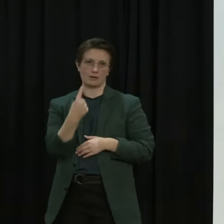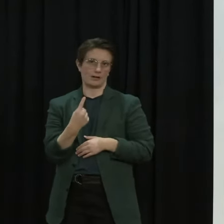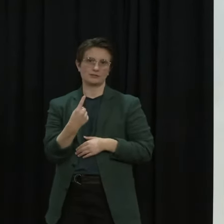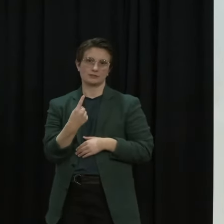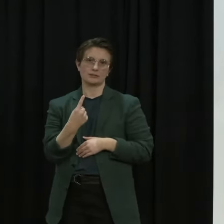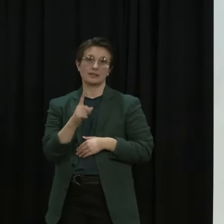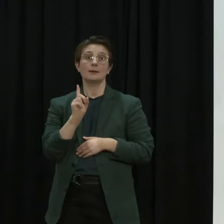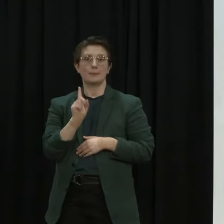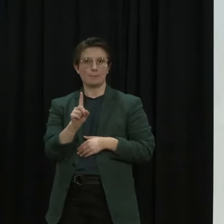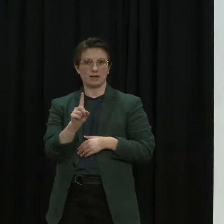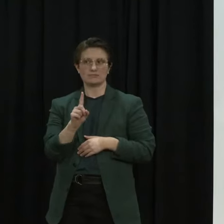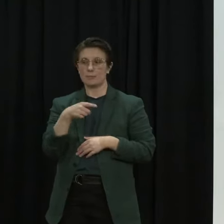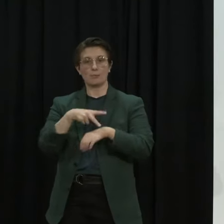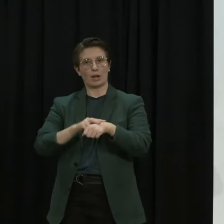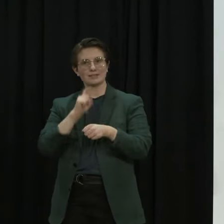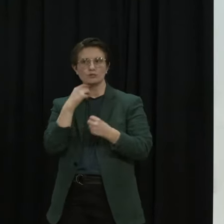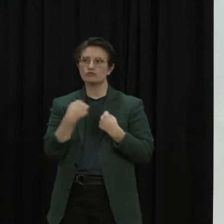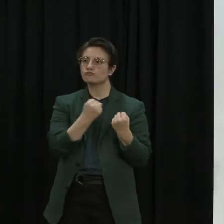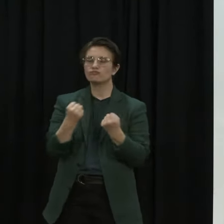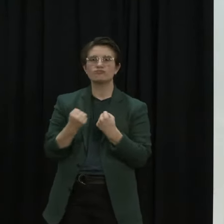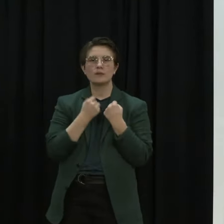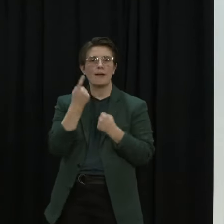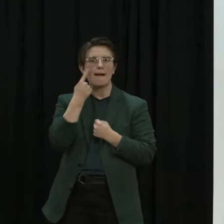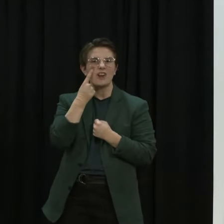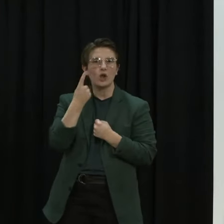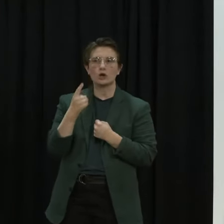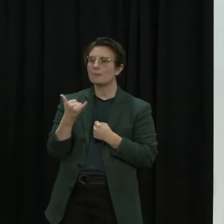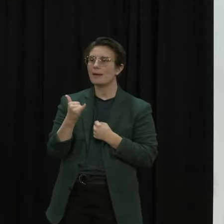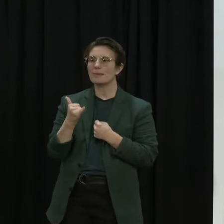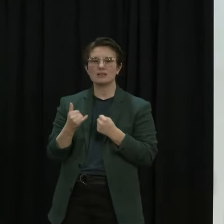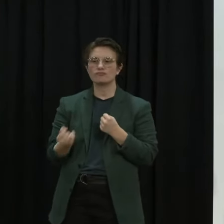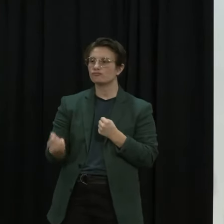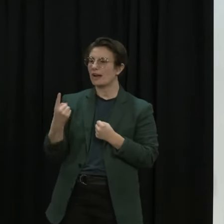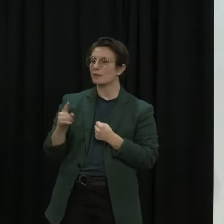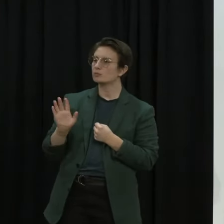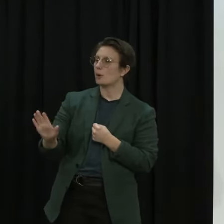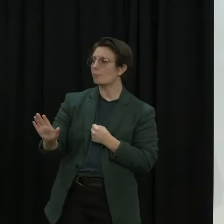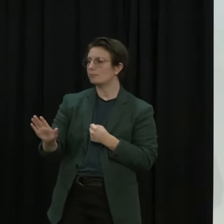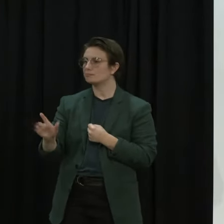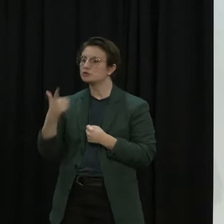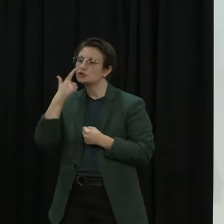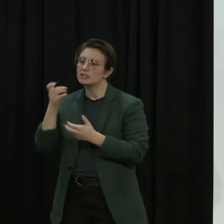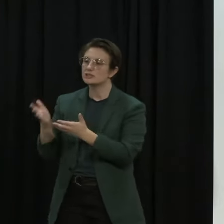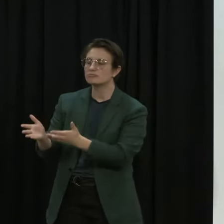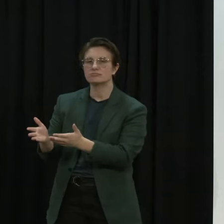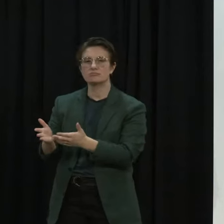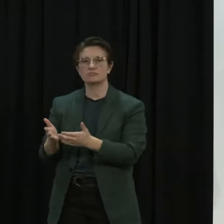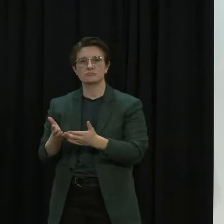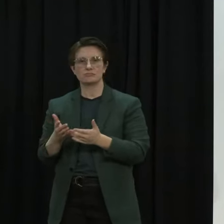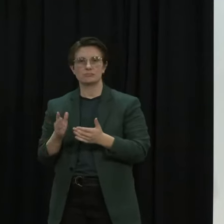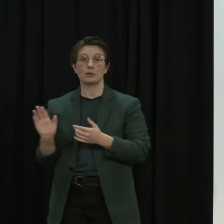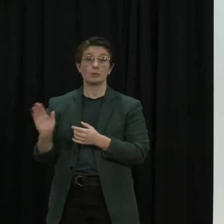able to resource a roadblock on every single road and would be made those decisions we accept